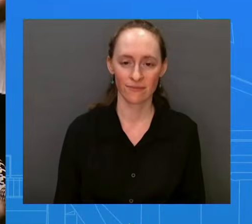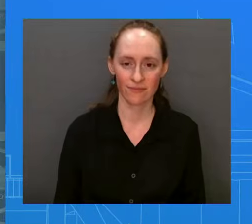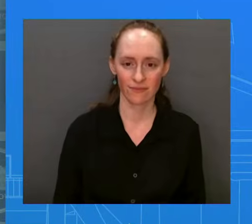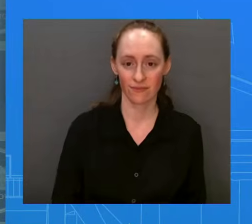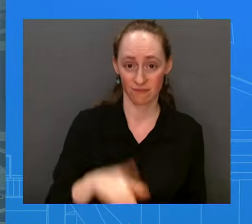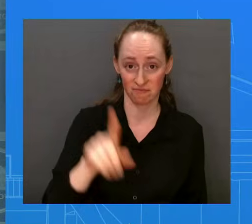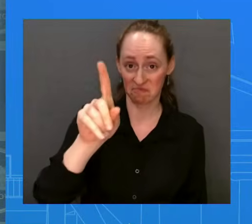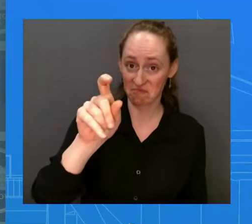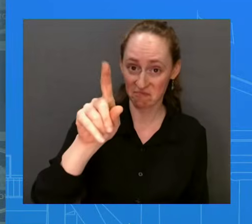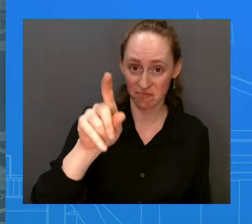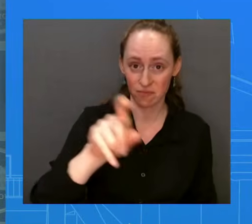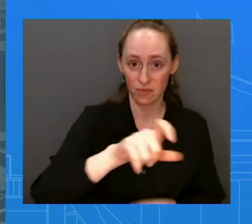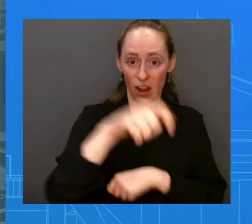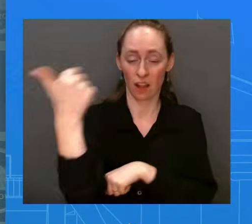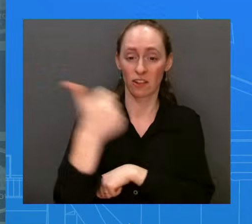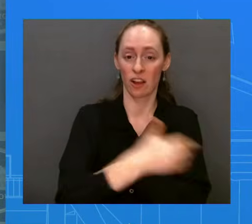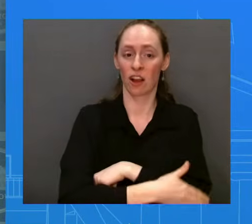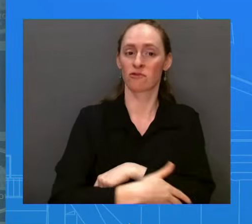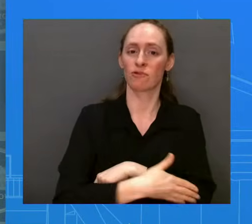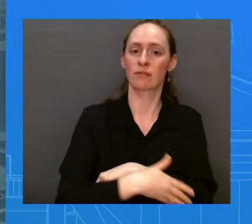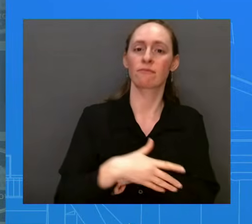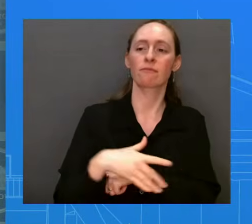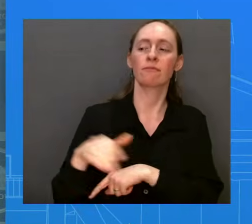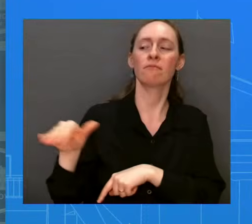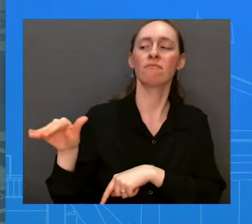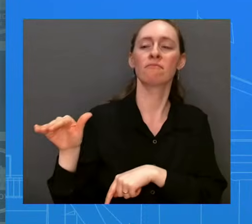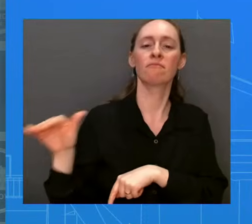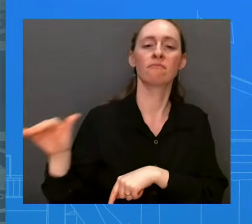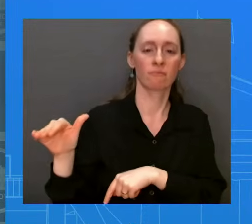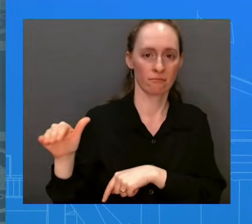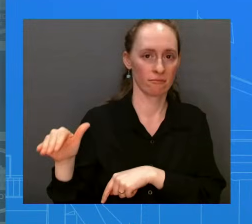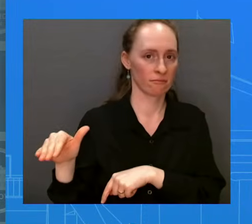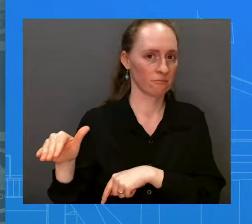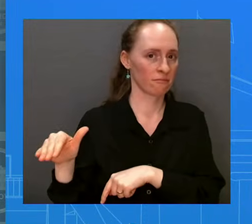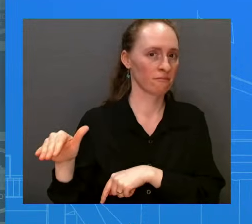Ms. Jean-Pierre: Go ahead, S.V., in the back. The Press: Yeah, thanks, John. Two questions.